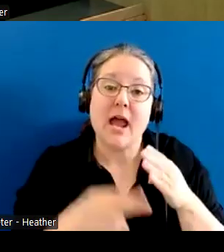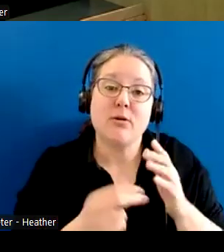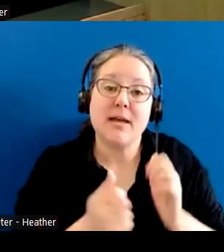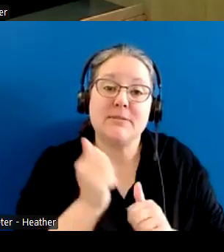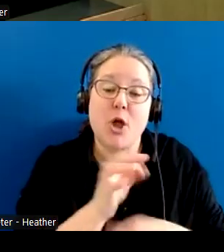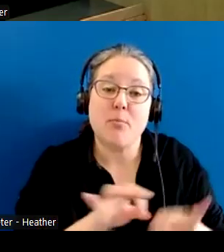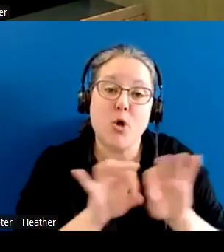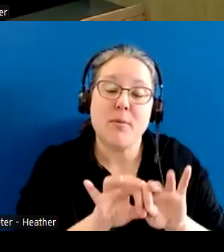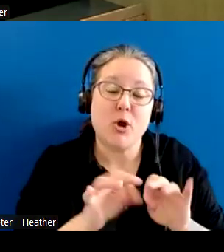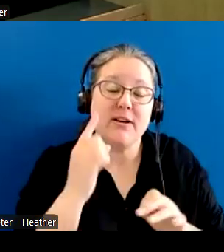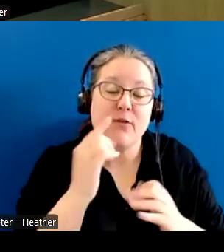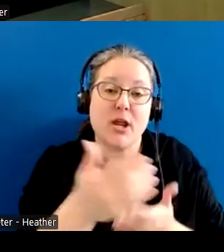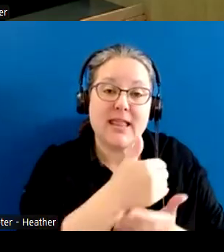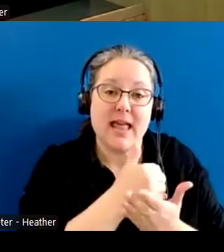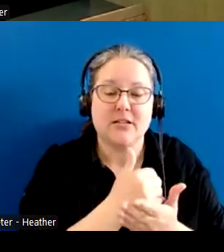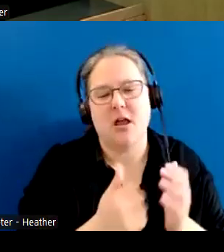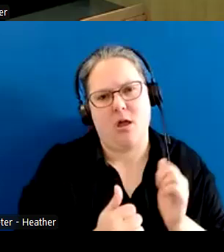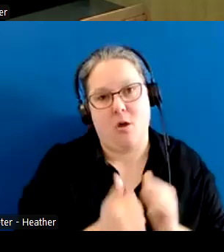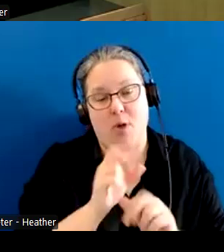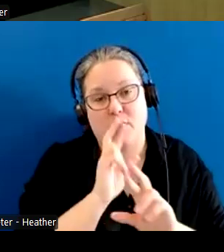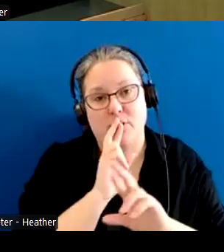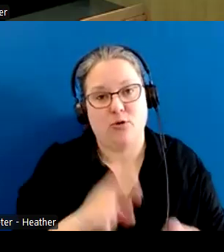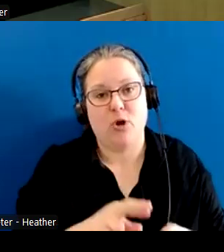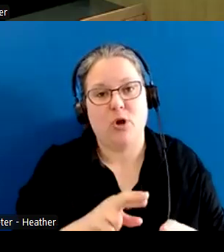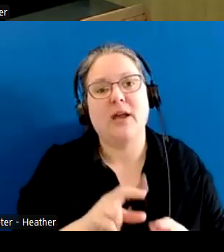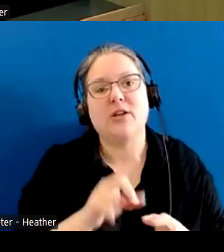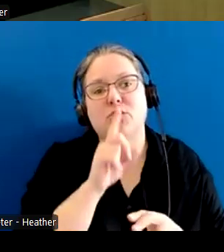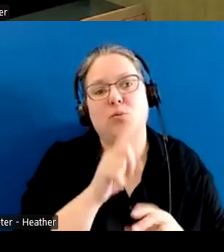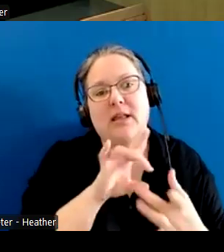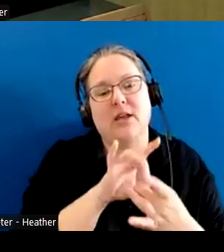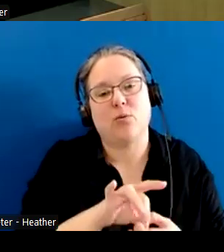most important to collect. Here, most of the responses were pragmatic. For instance,